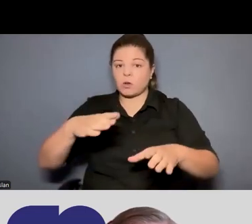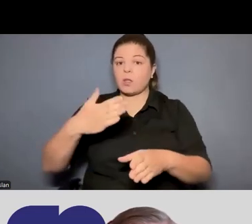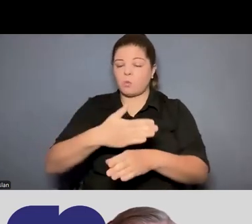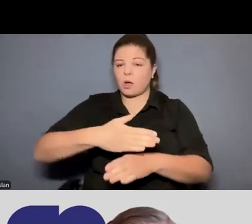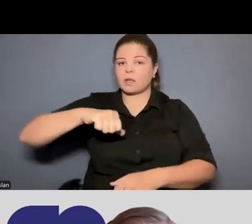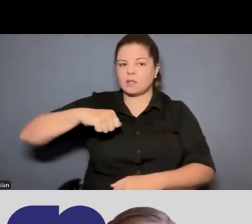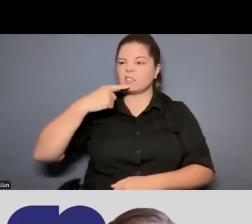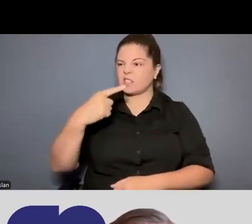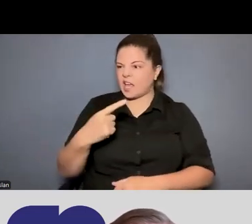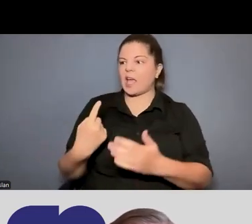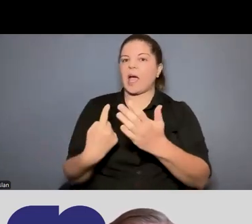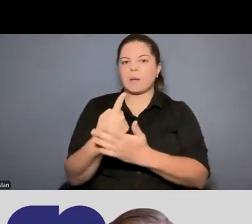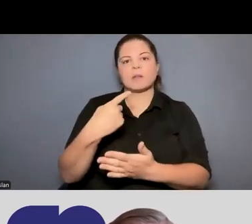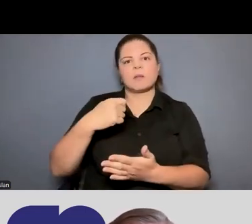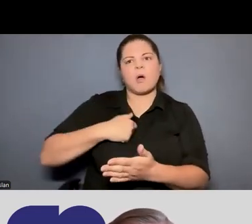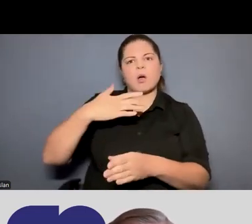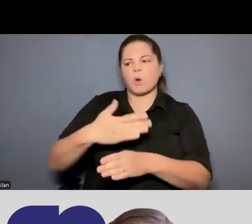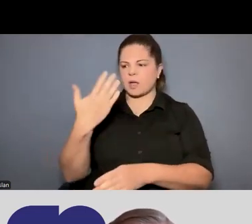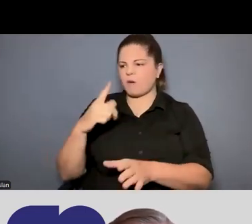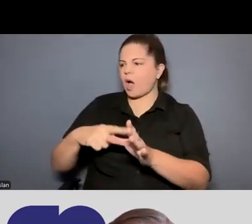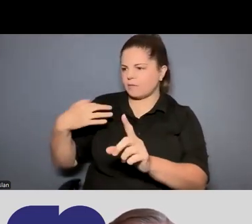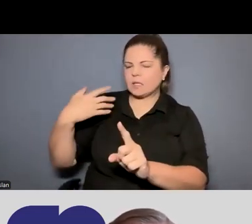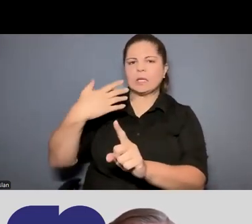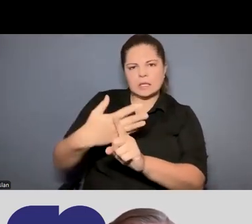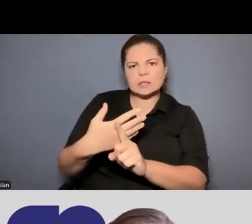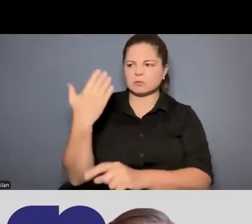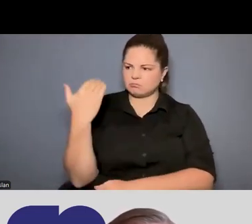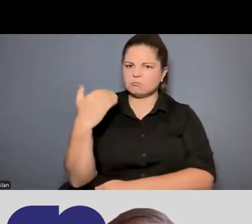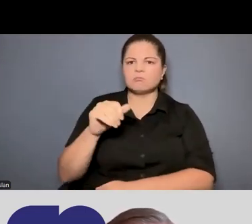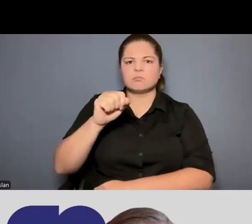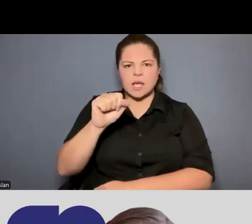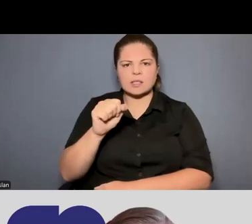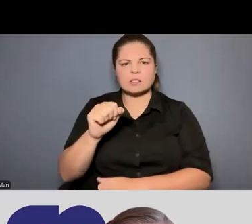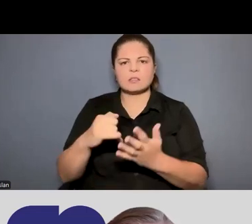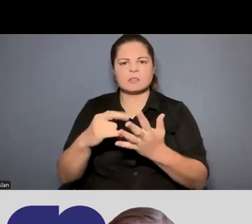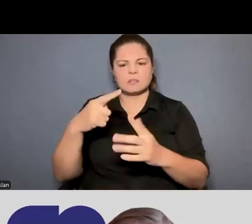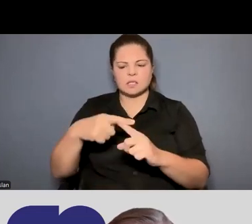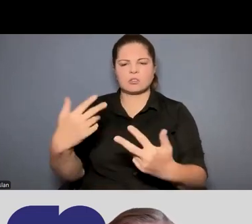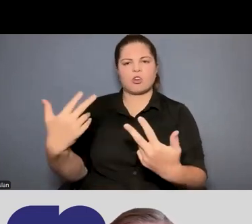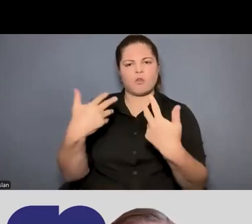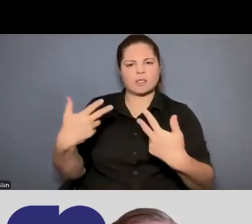five years. And the commissions subsequent four yearly national survey in 2022 found